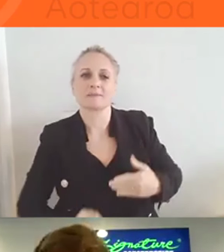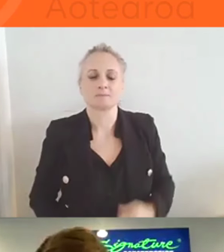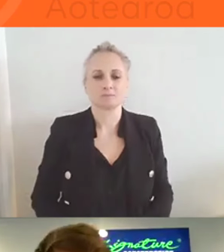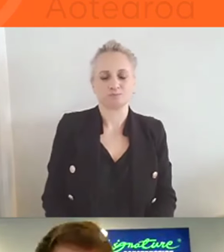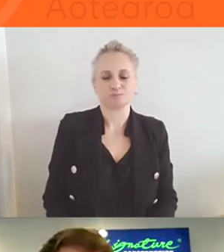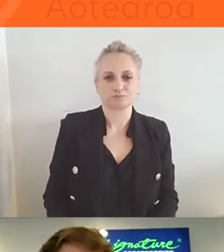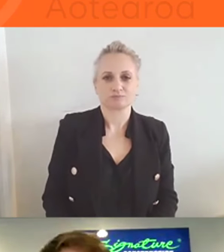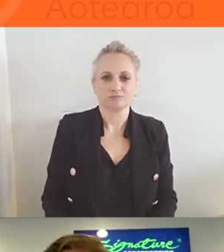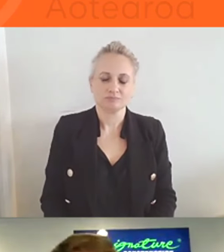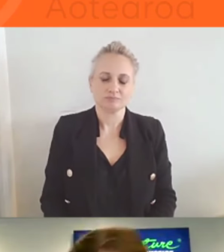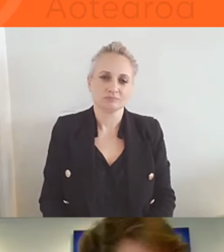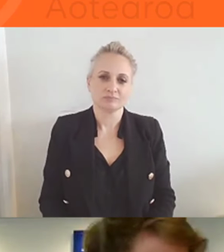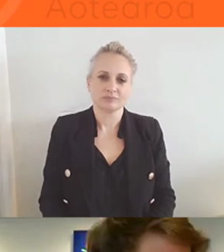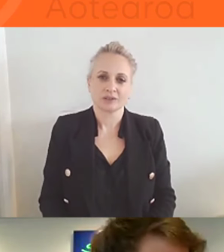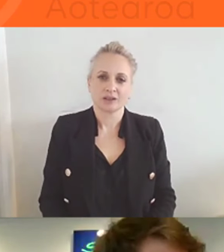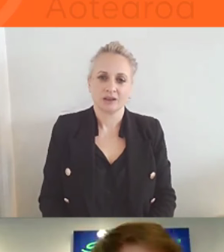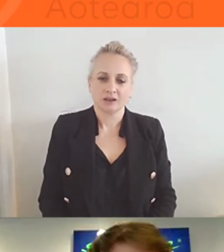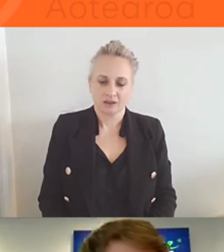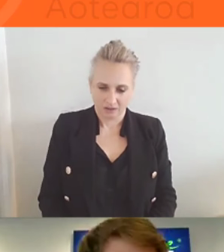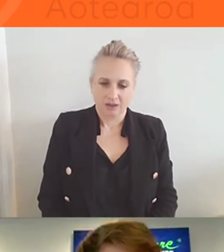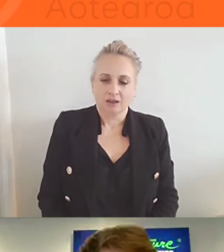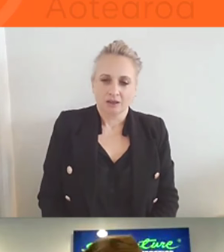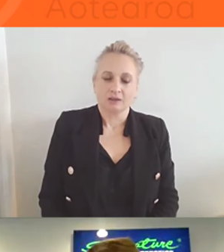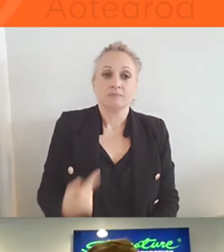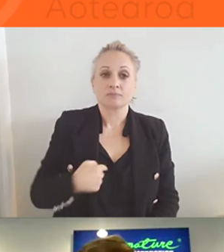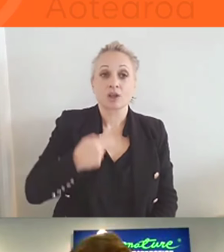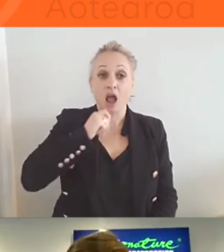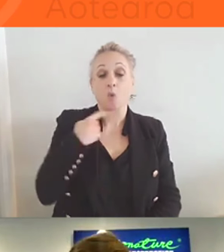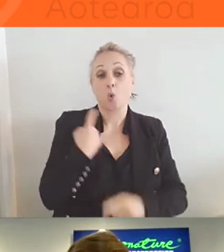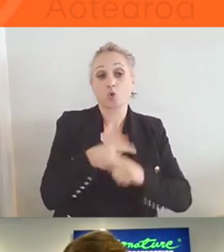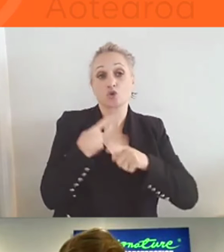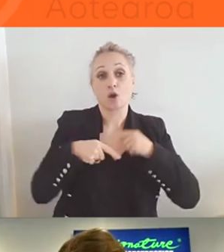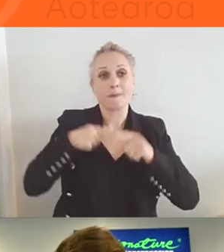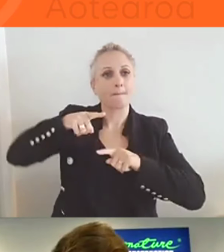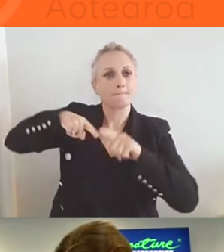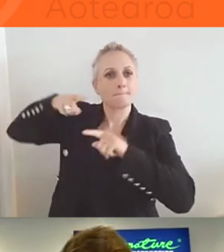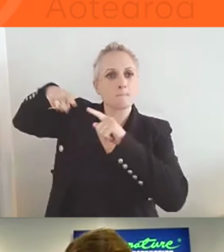to multi-generational in that local flavour. We're doing 27 multi-generational